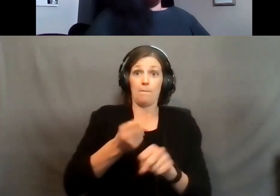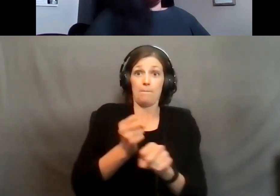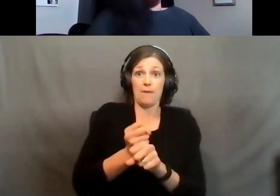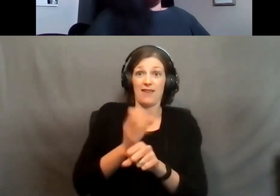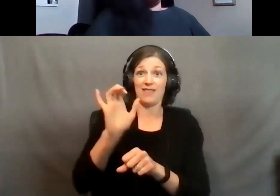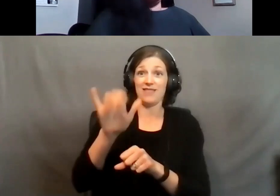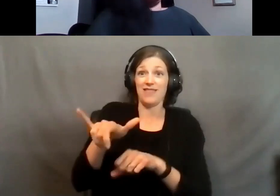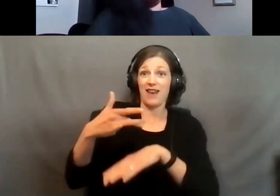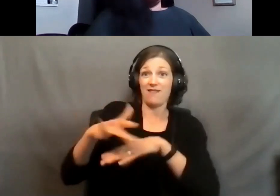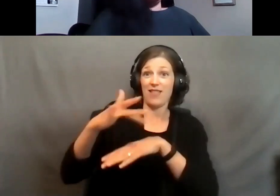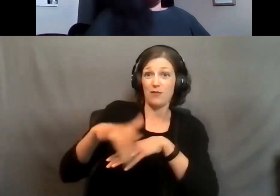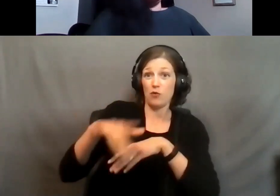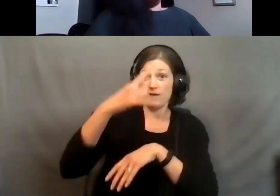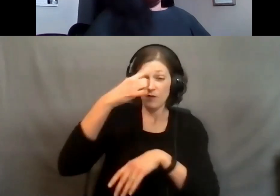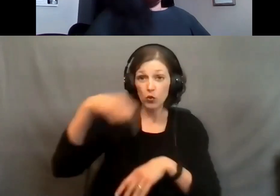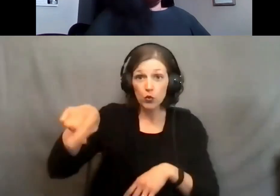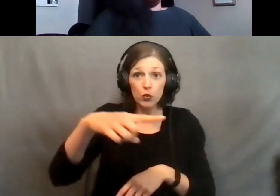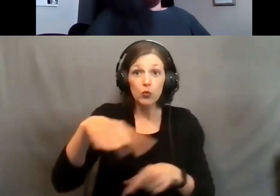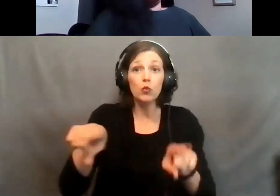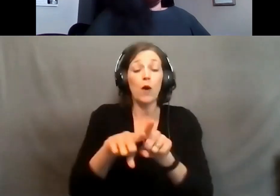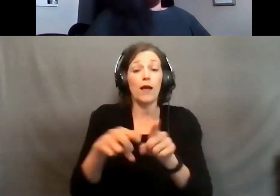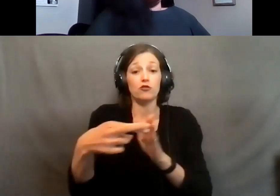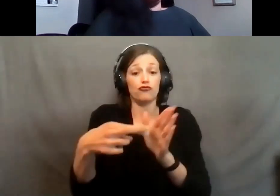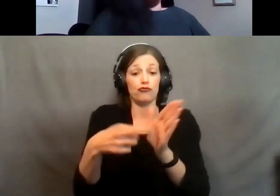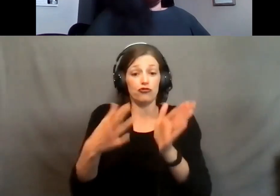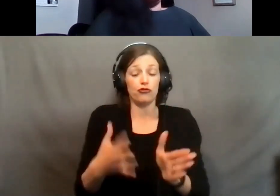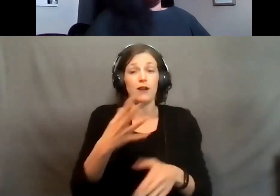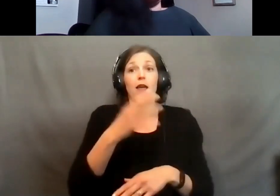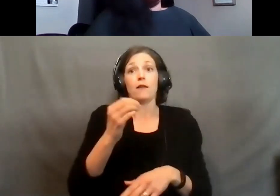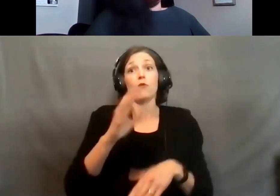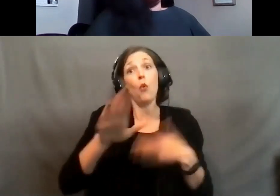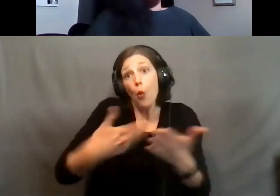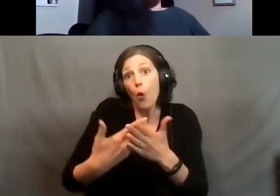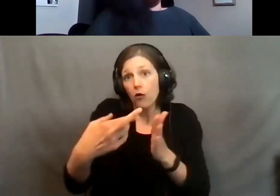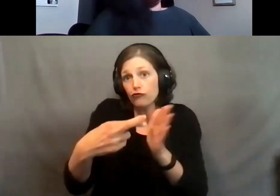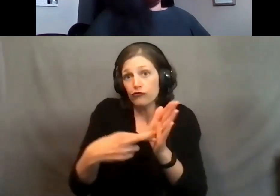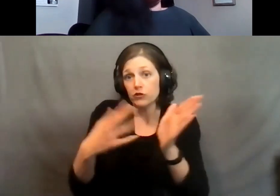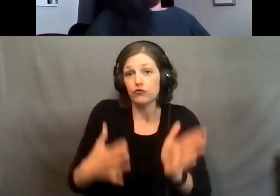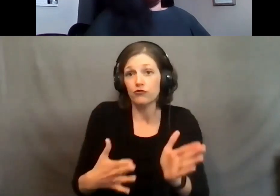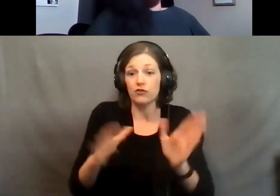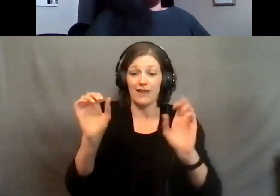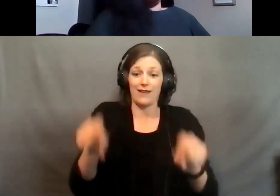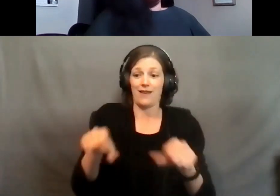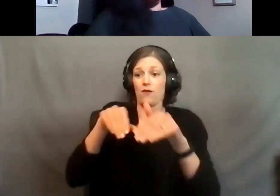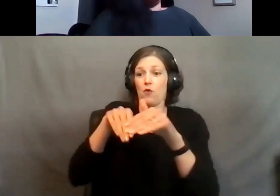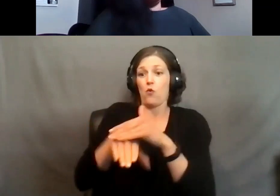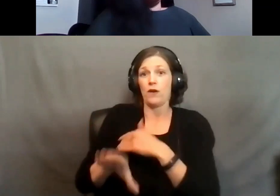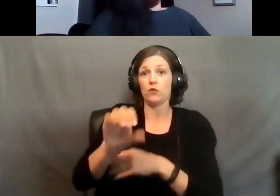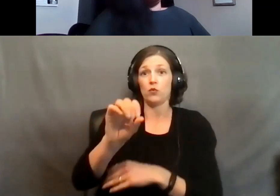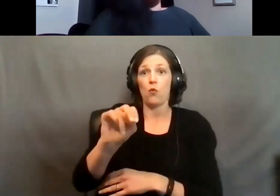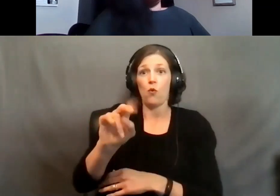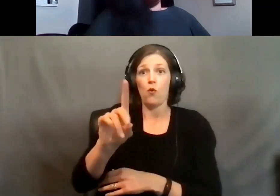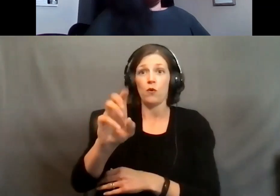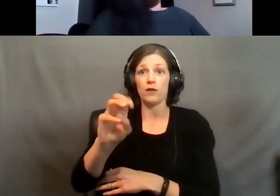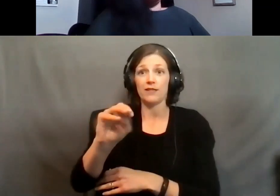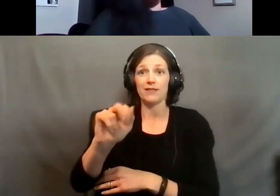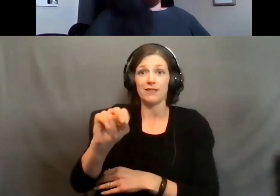to you as a registrant and to all registrants 13:04:26 to be able to go into the on-demand library 13:04:29 and what might